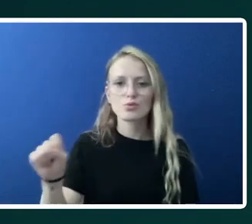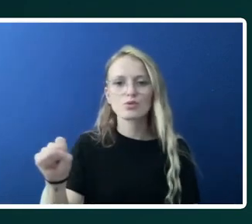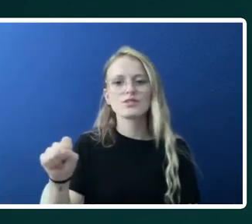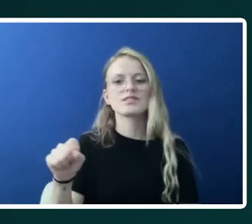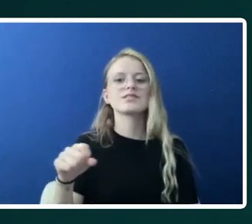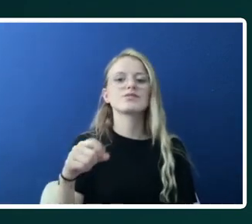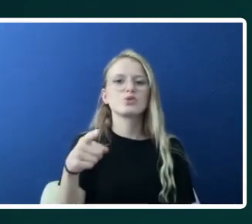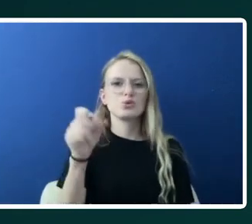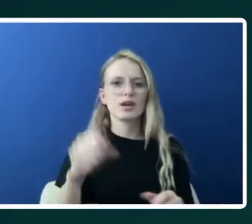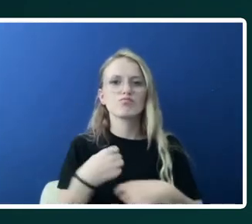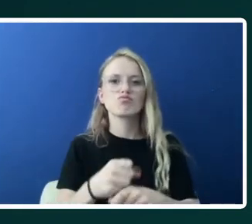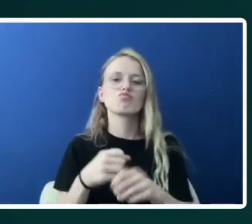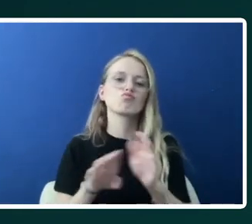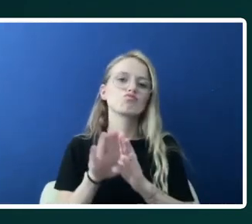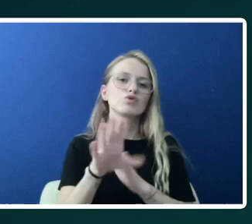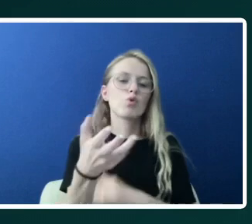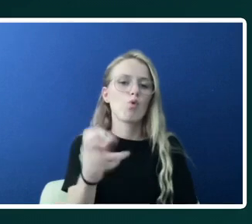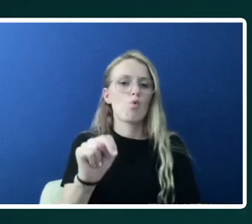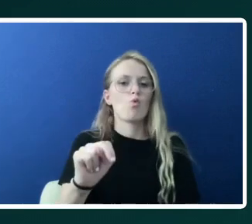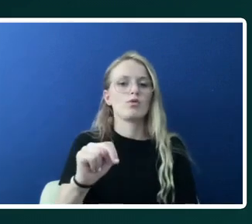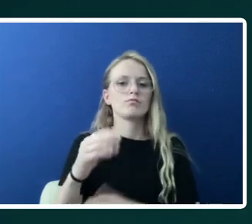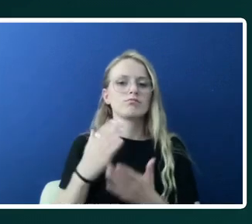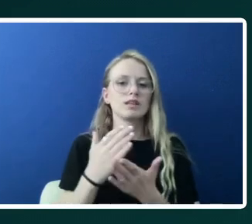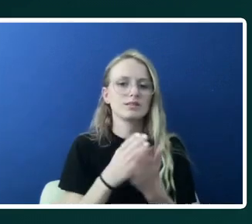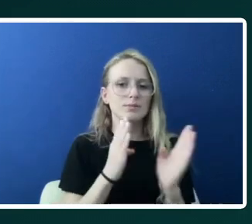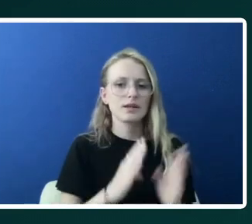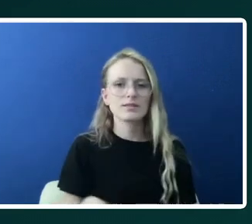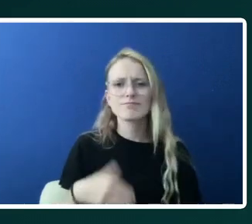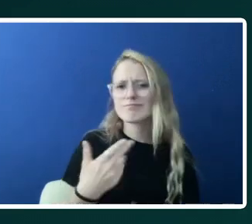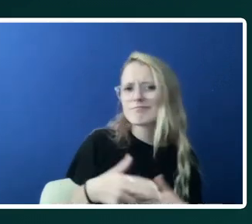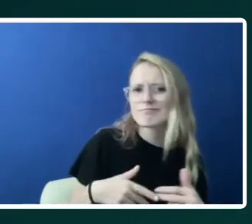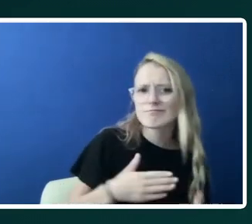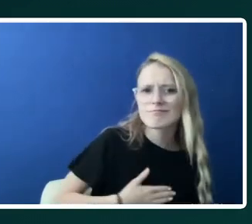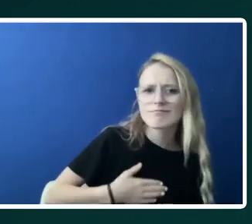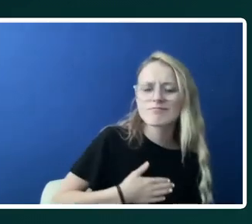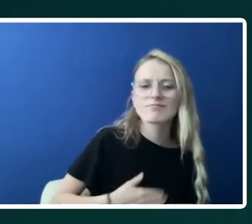Philippa Rappoport: Next slide, please. Thank you,